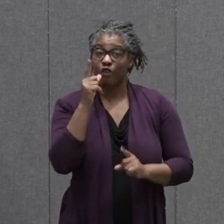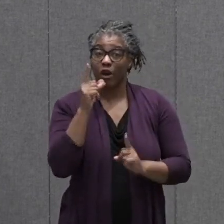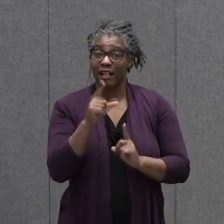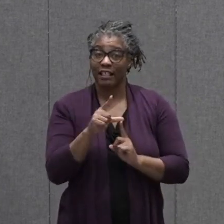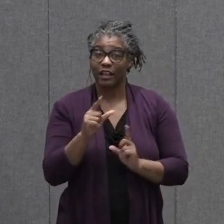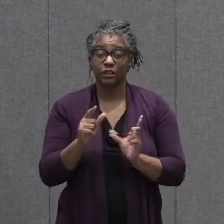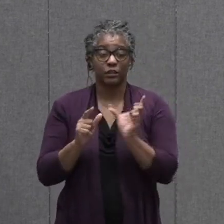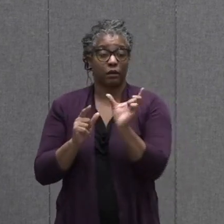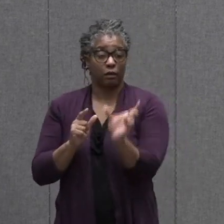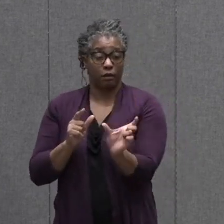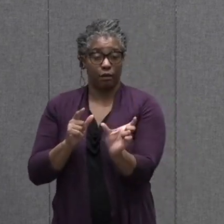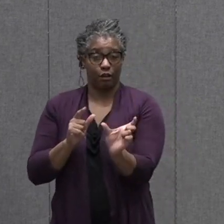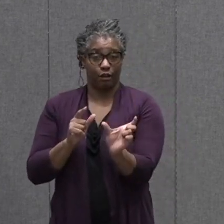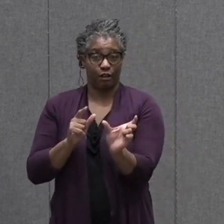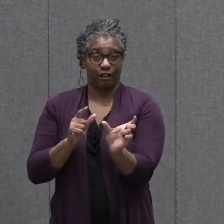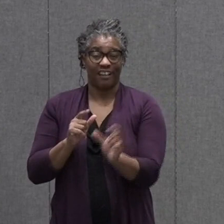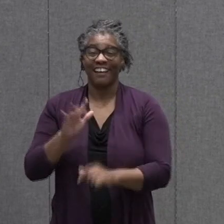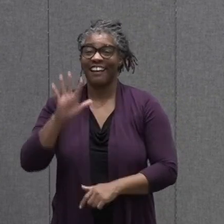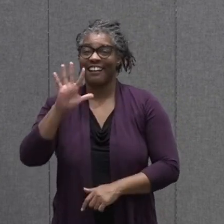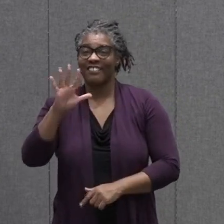and five-letter words will go on the end.